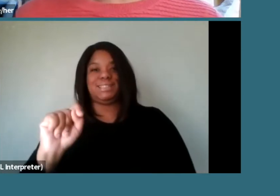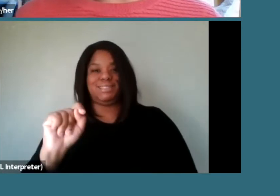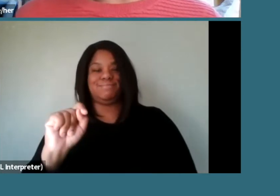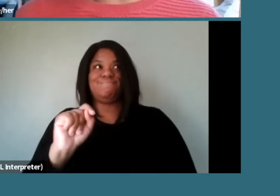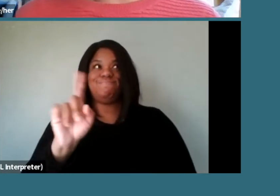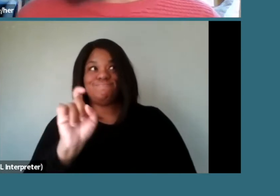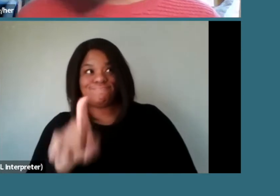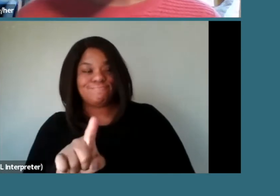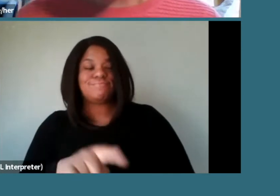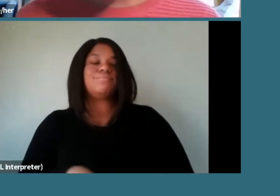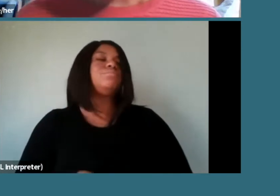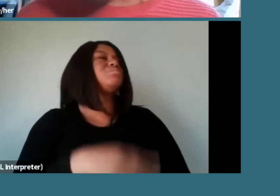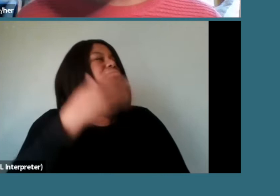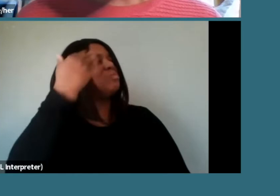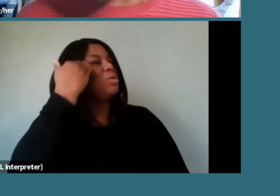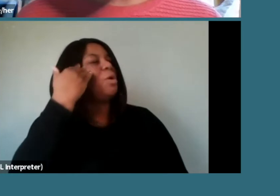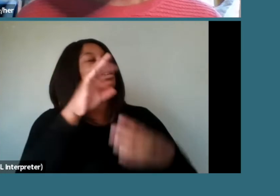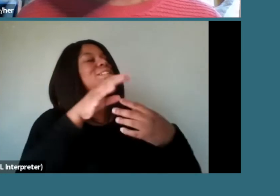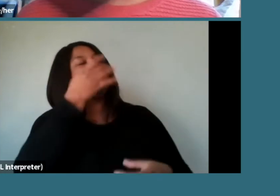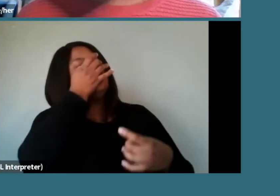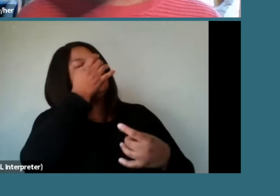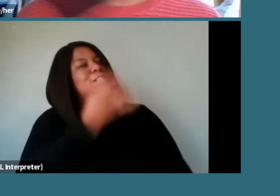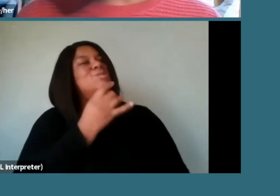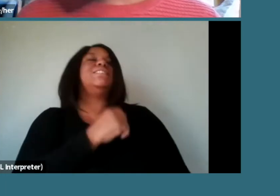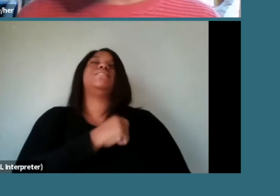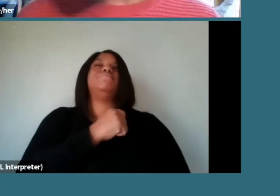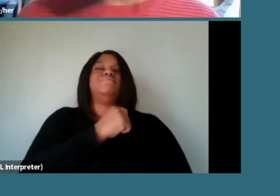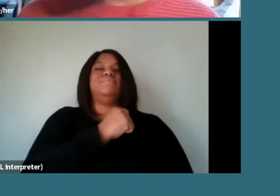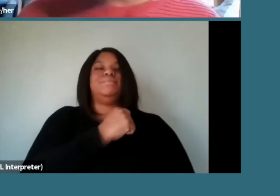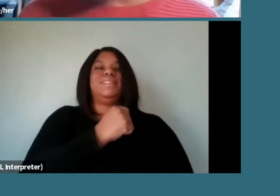You know, it's interesting, I've really